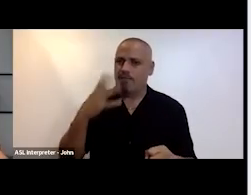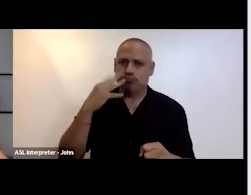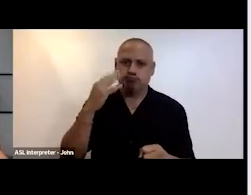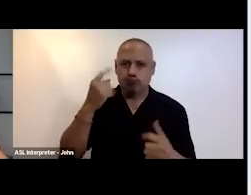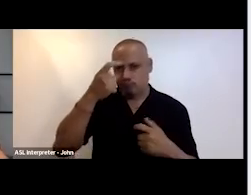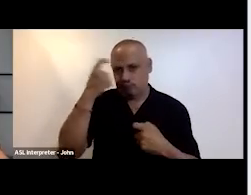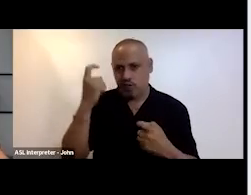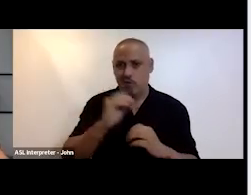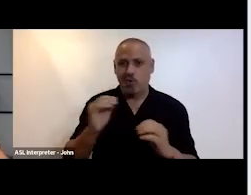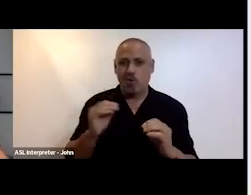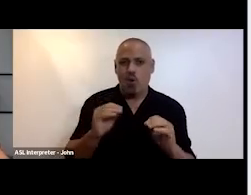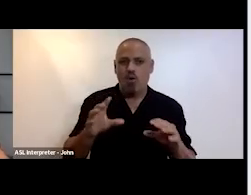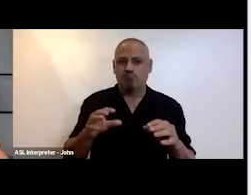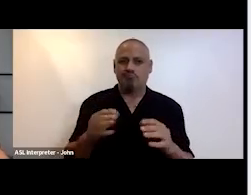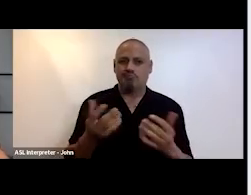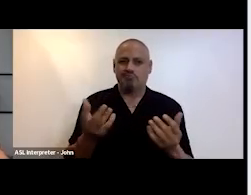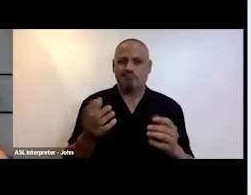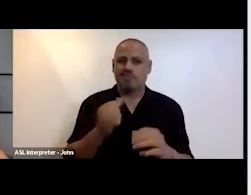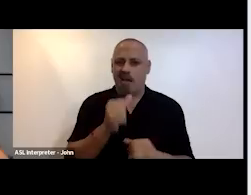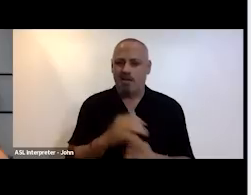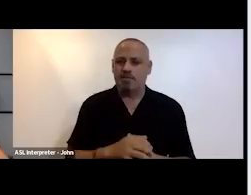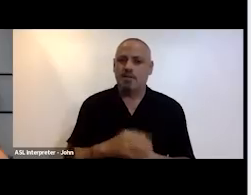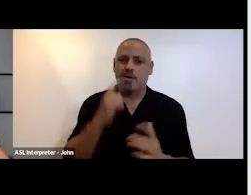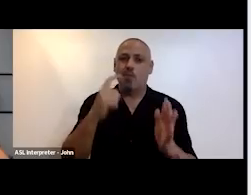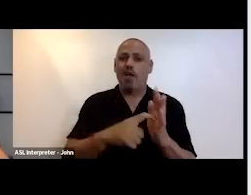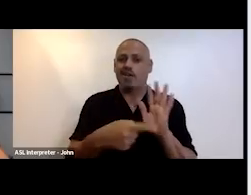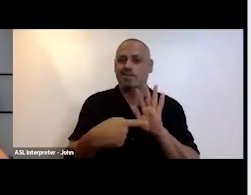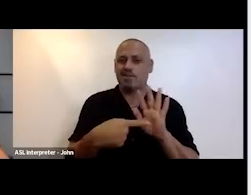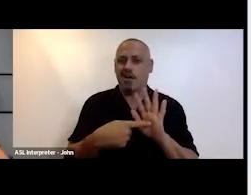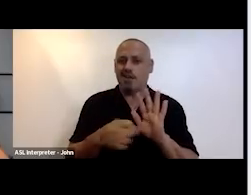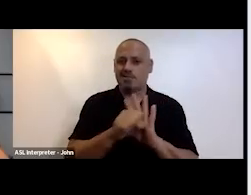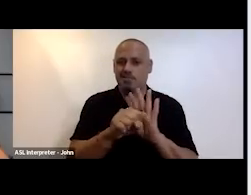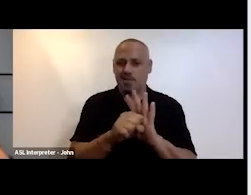Nobody's immune from it. Recognizing the signs and symptoms of trauma in others.